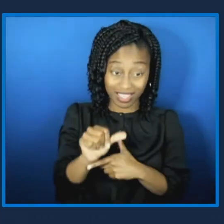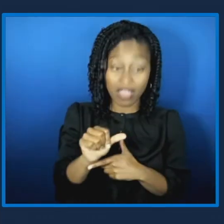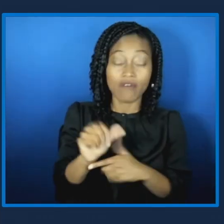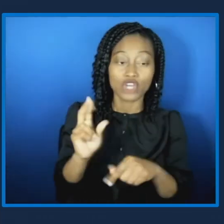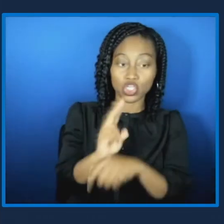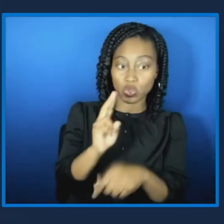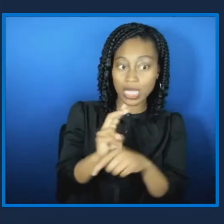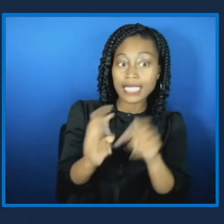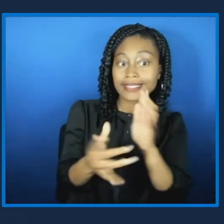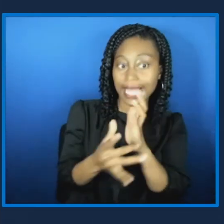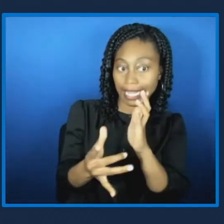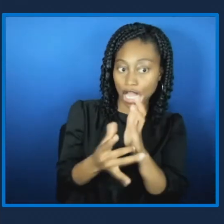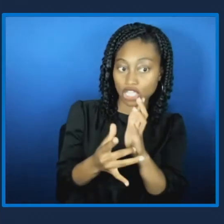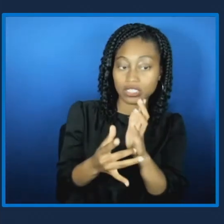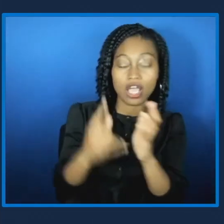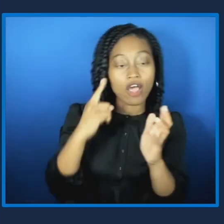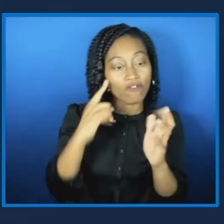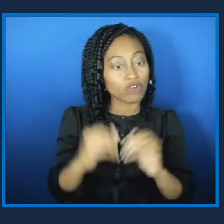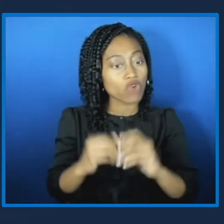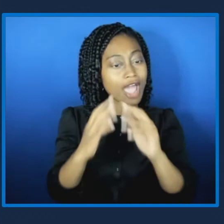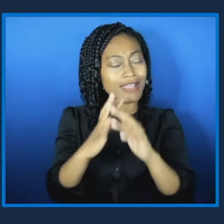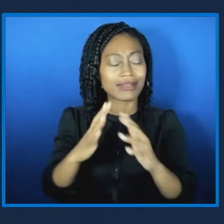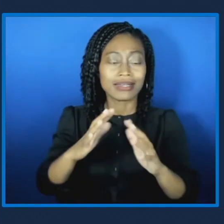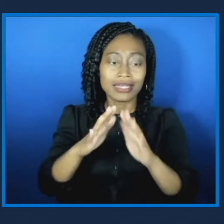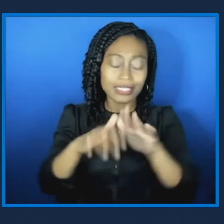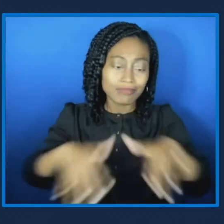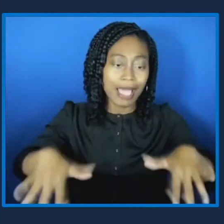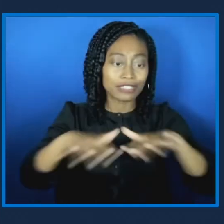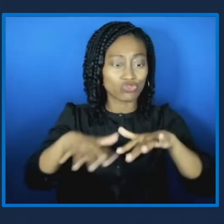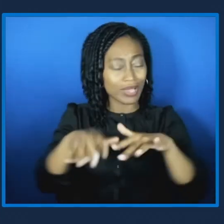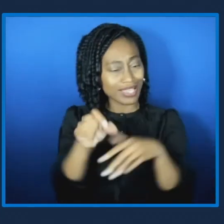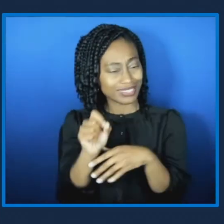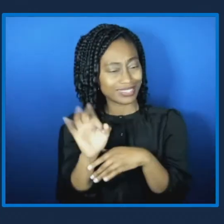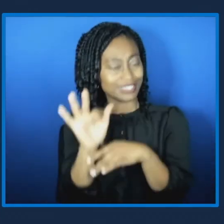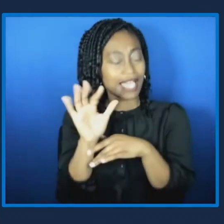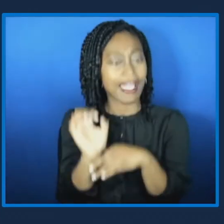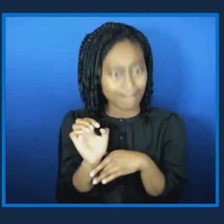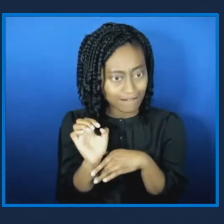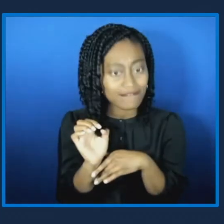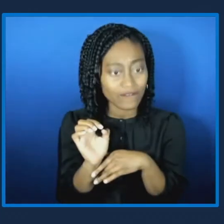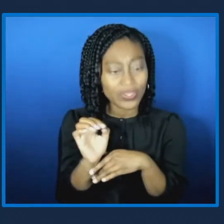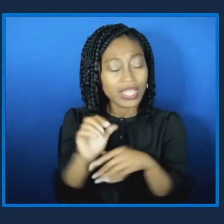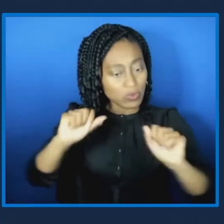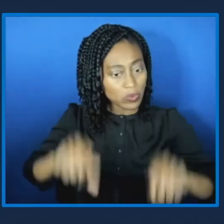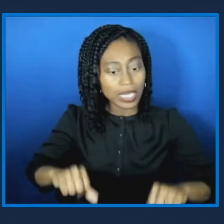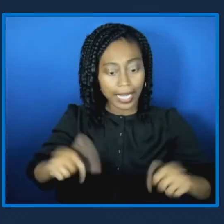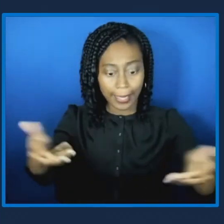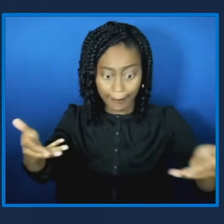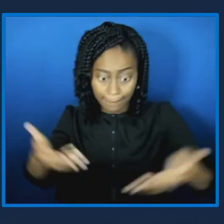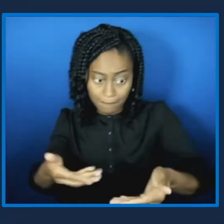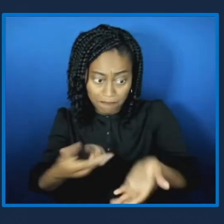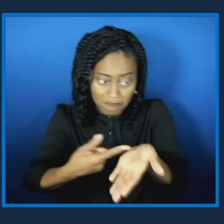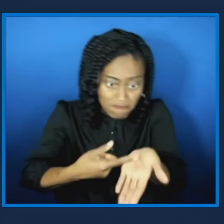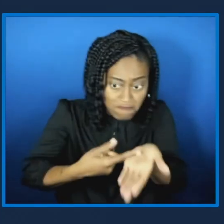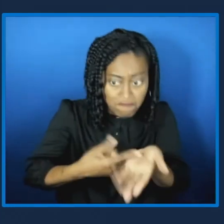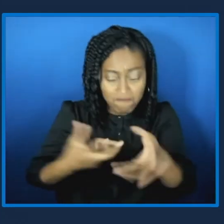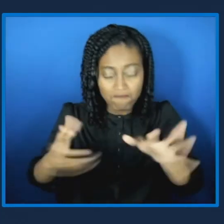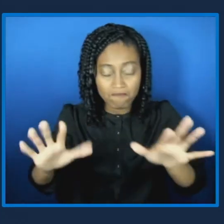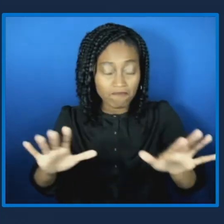to create safe spaces to converge and maintain conversations and maintain a sense of community